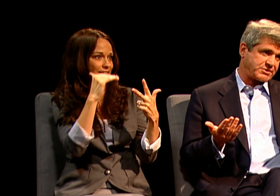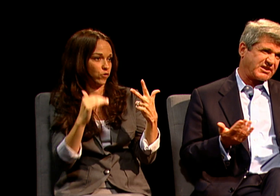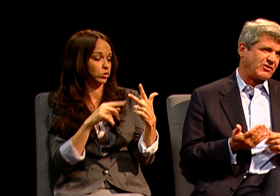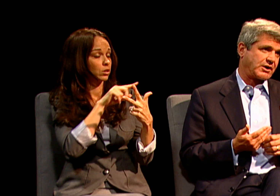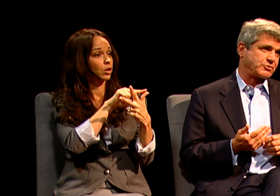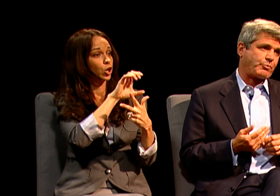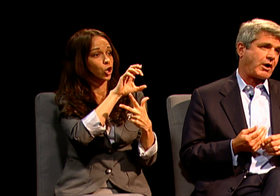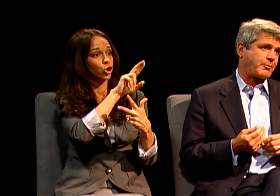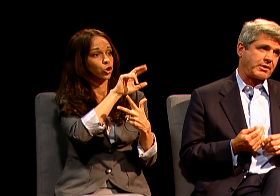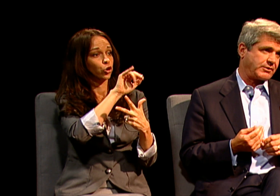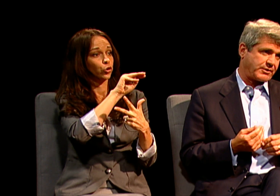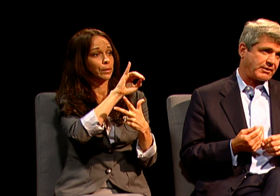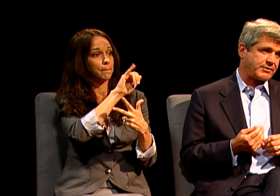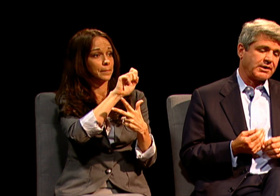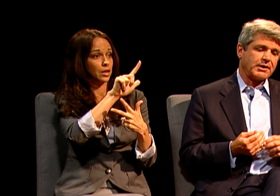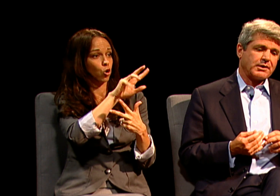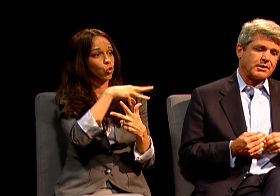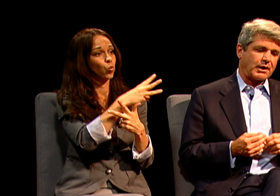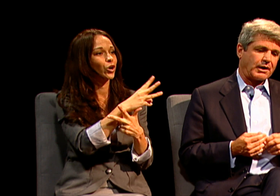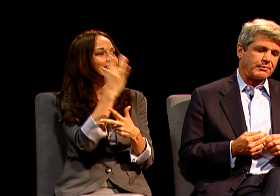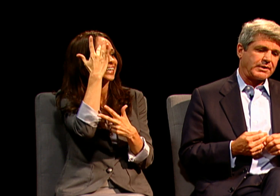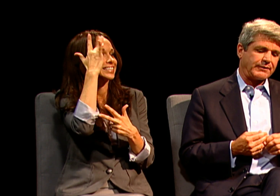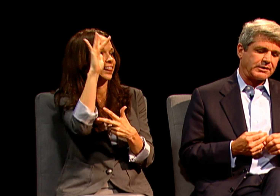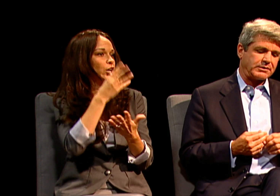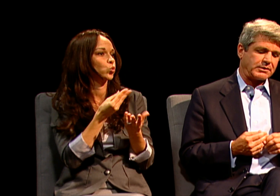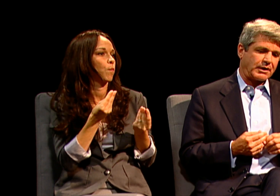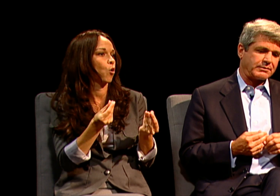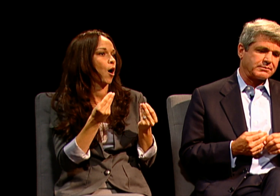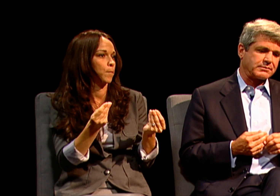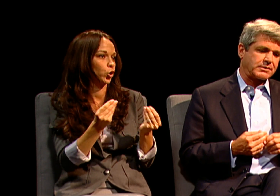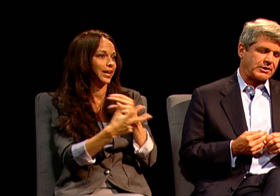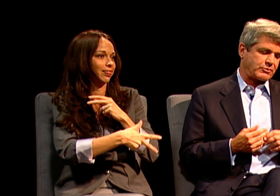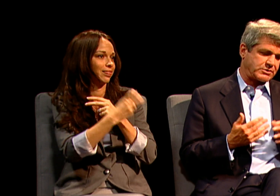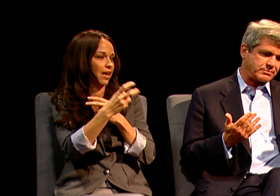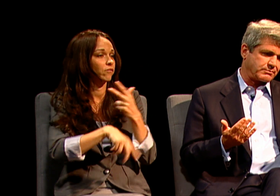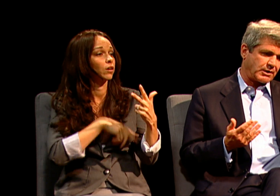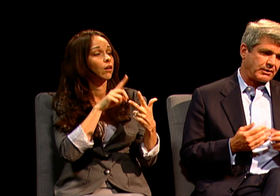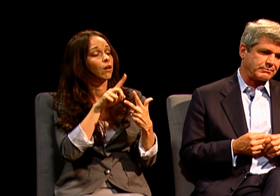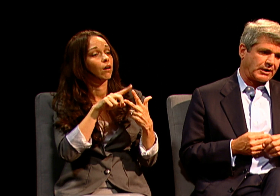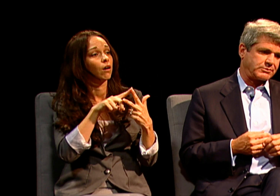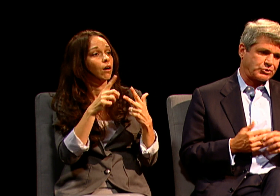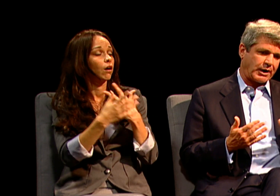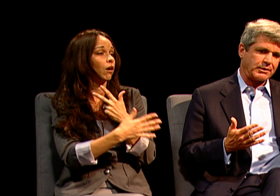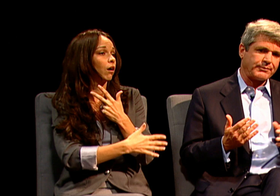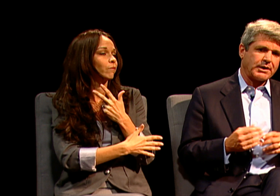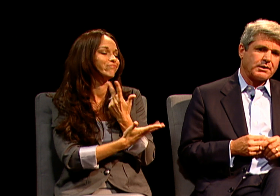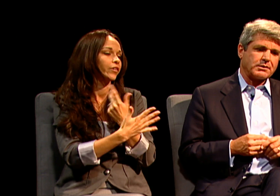JUST, YOU KNOW, INTELLECTUAL PROPERTY THEFT. AND THEN, YEAH, COUNTRIES LIKE CHINA,